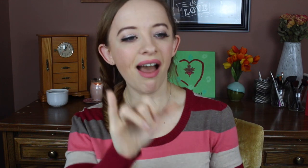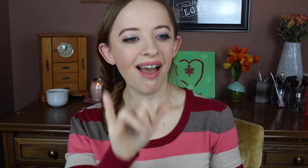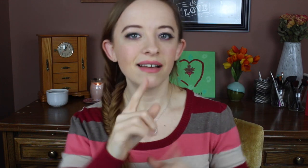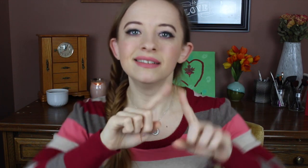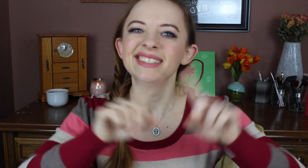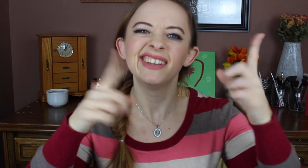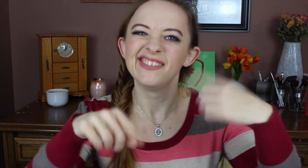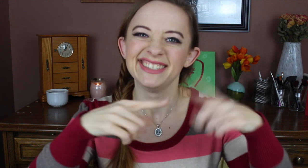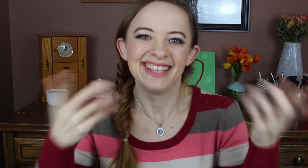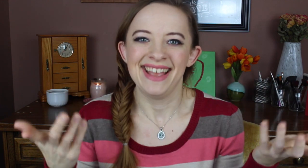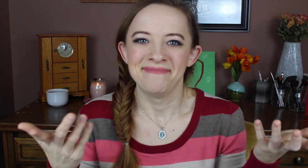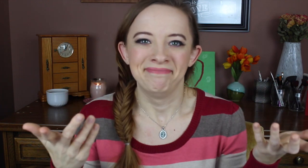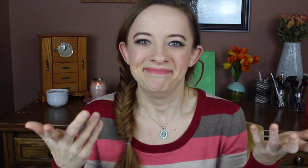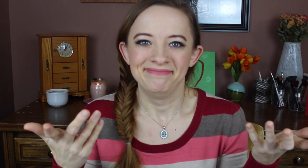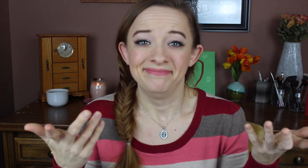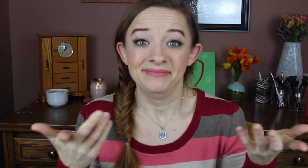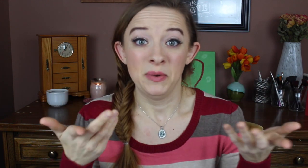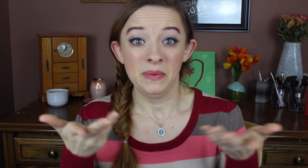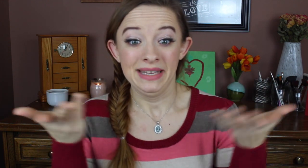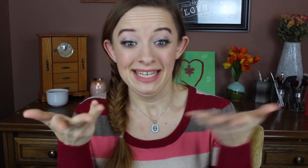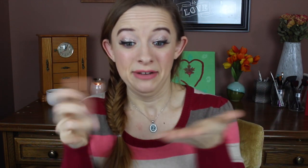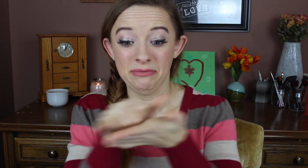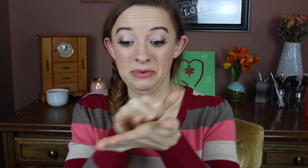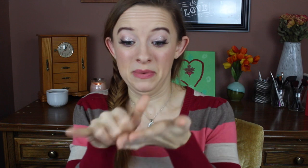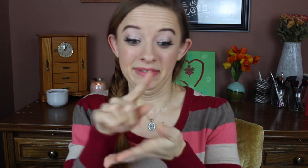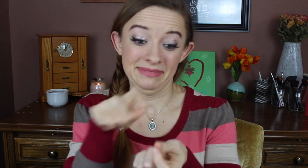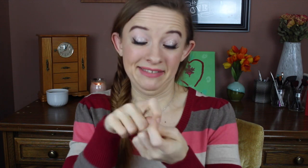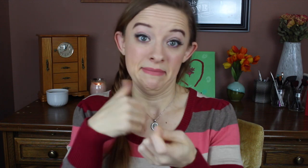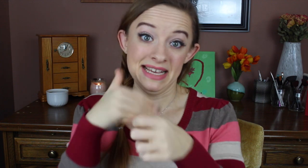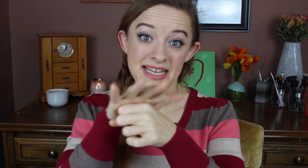So she said "oh ok" it's just a different sign.